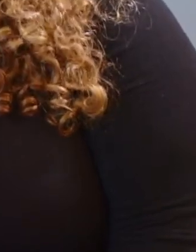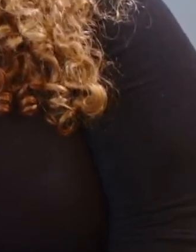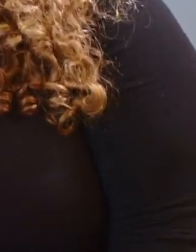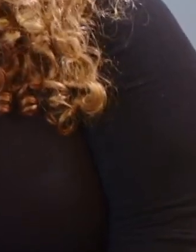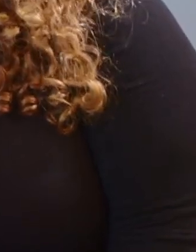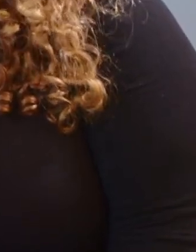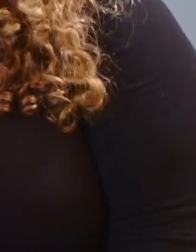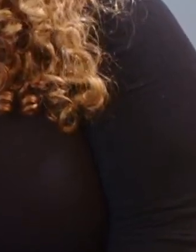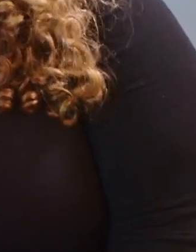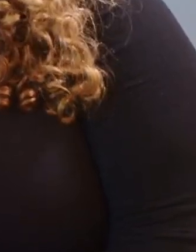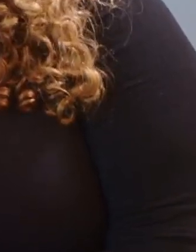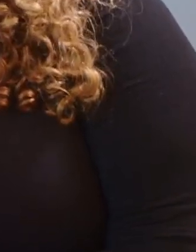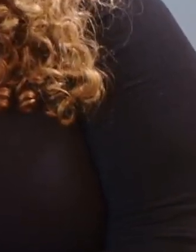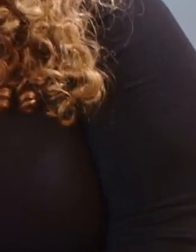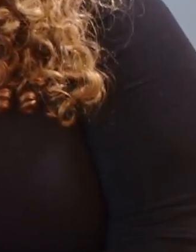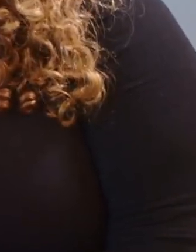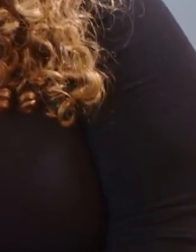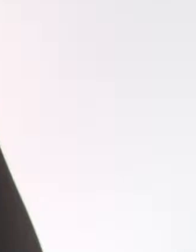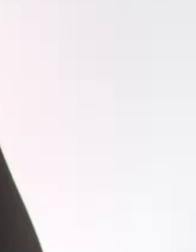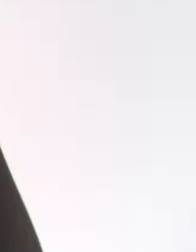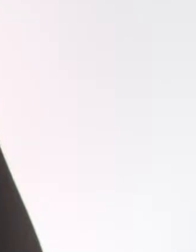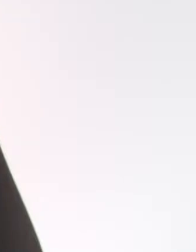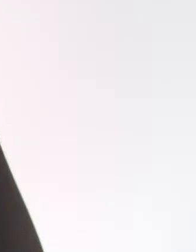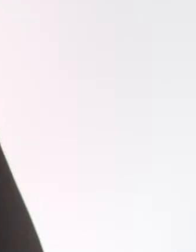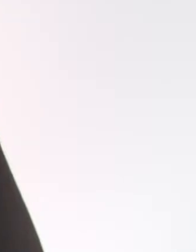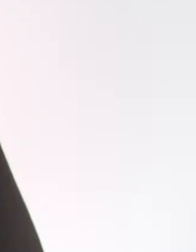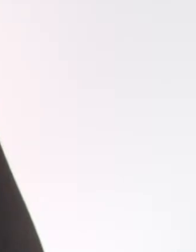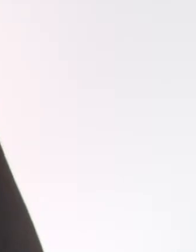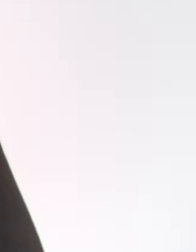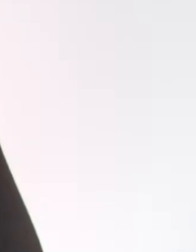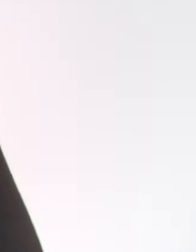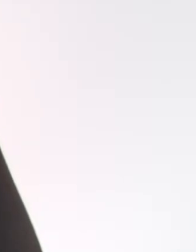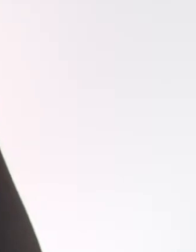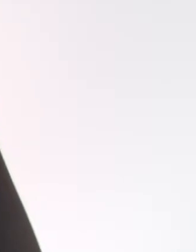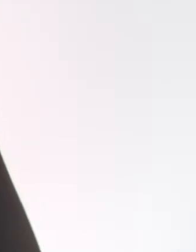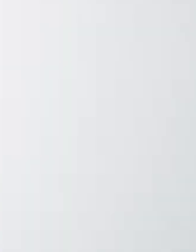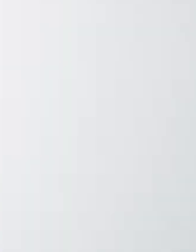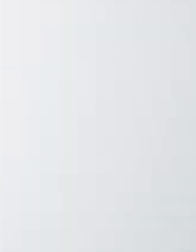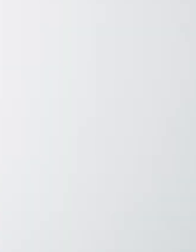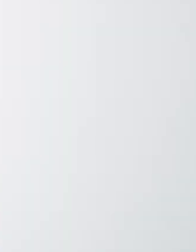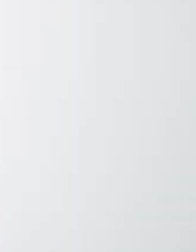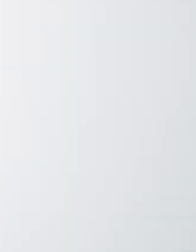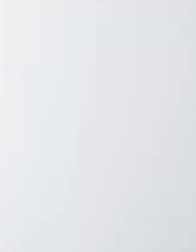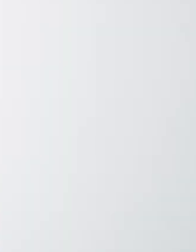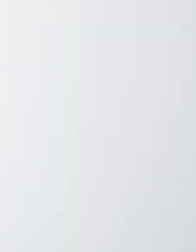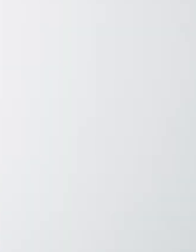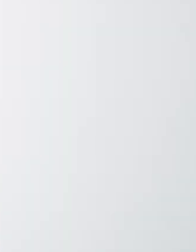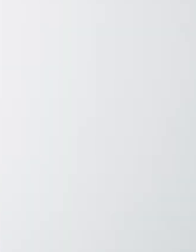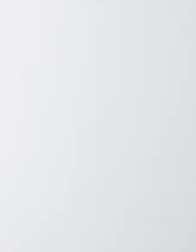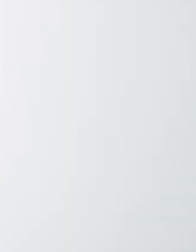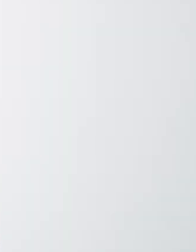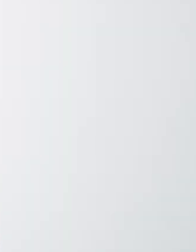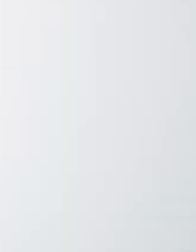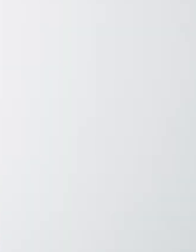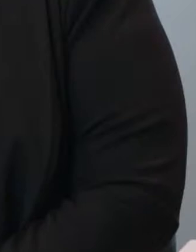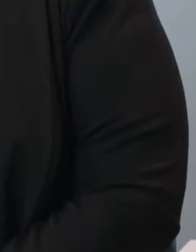rings, there somebody there to answer it.